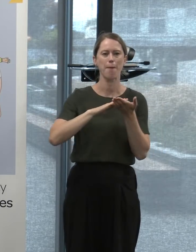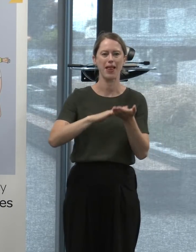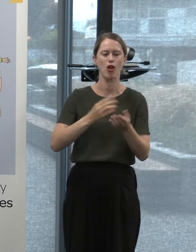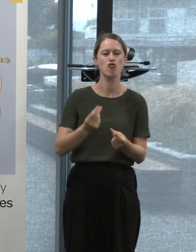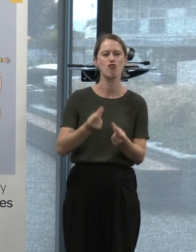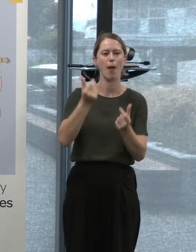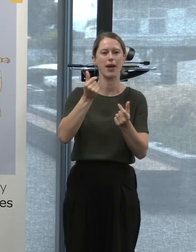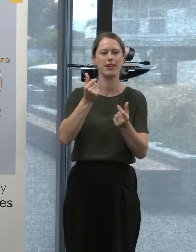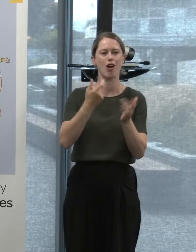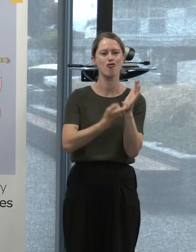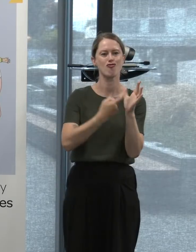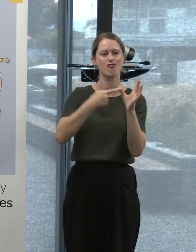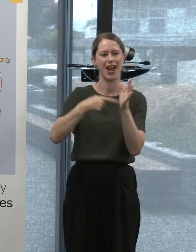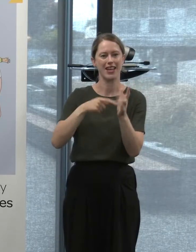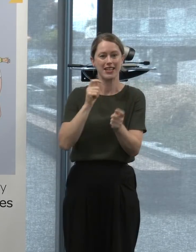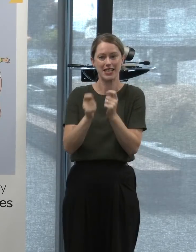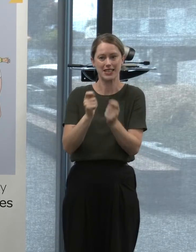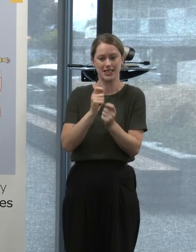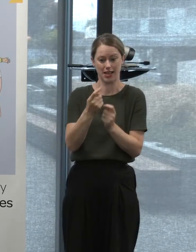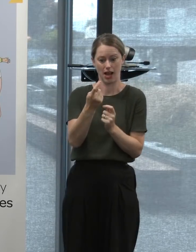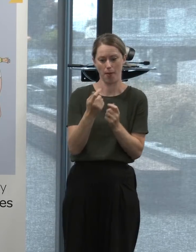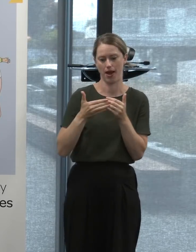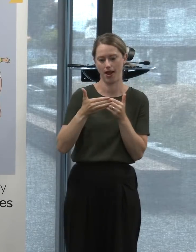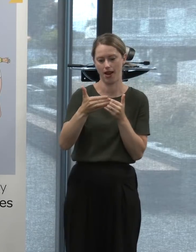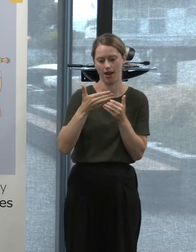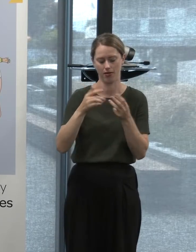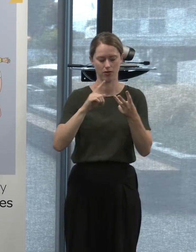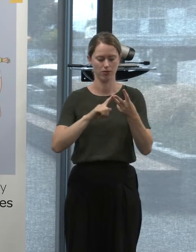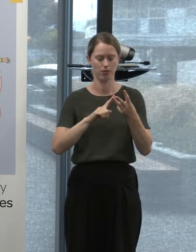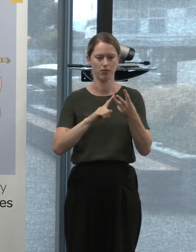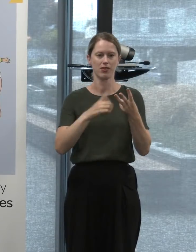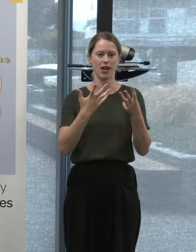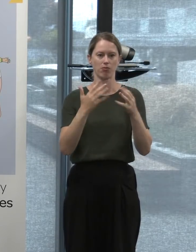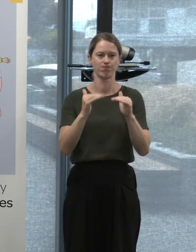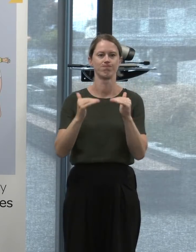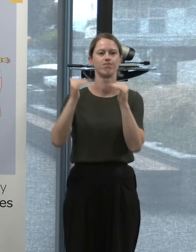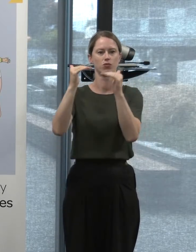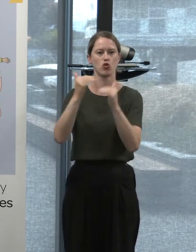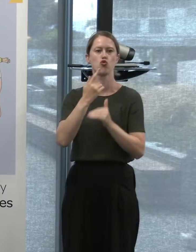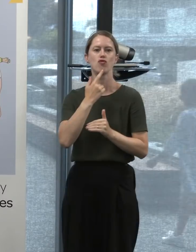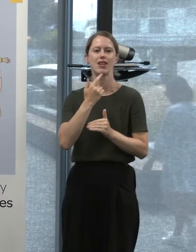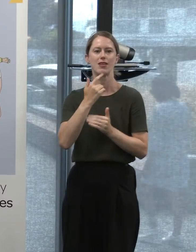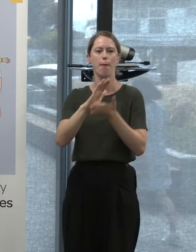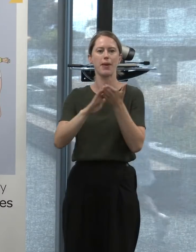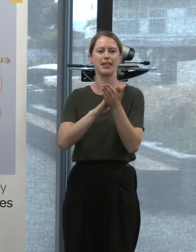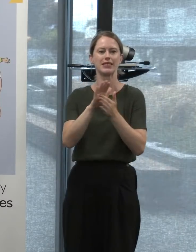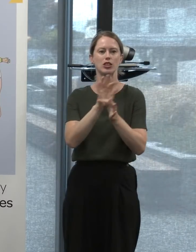The Booster is part of a plan to reduce the impact of Omicro. Alongside the confirmation of